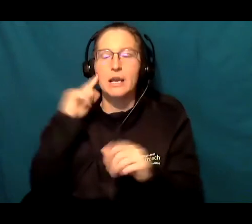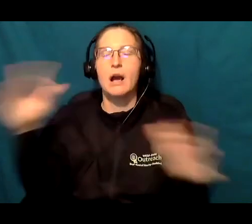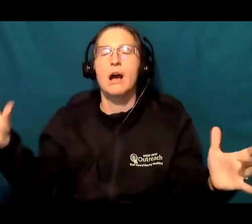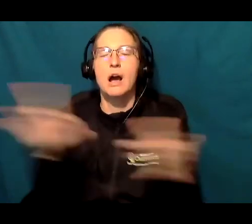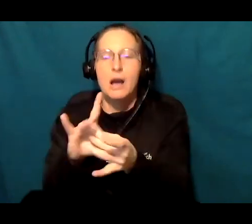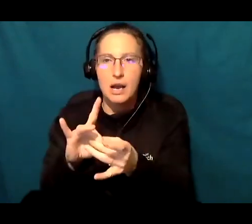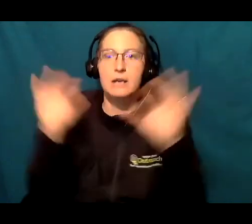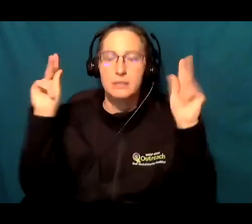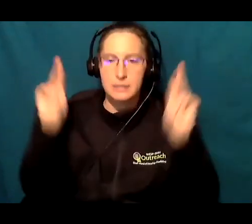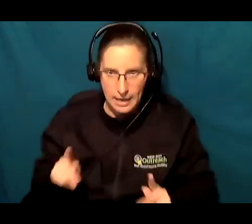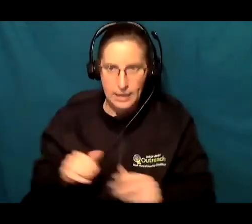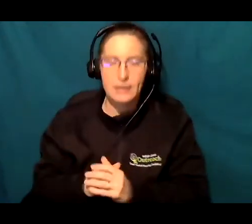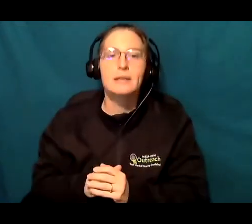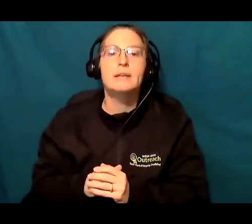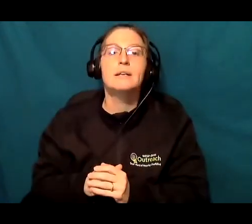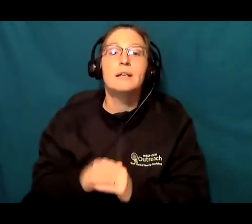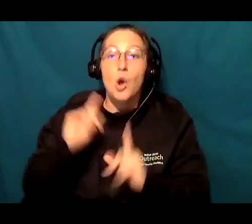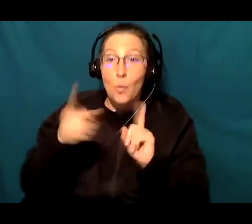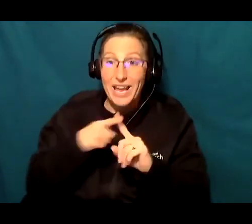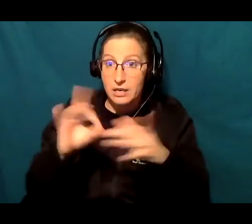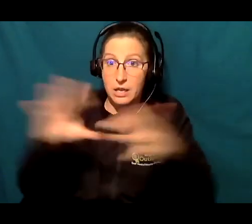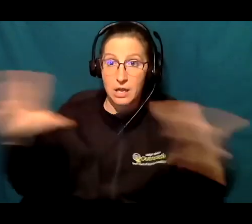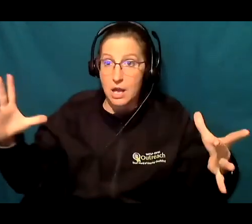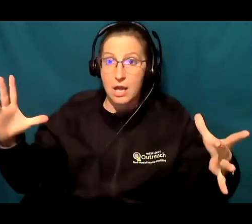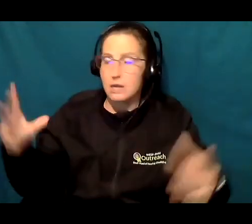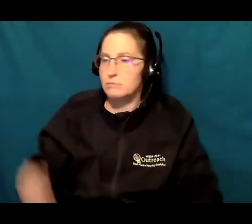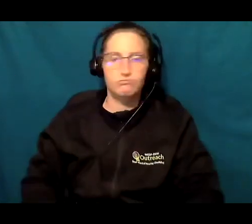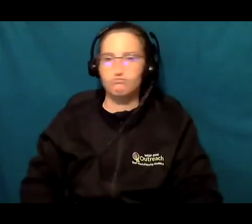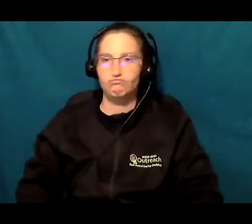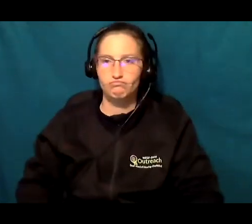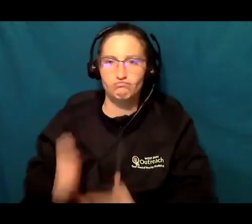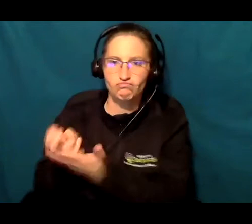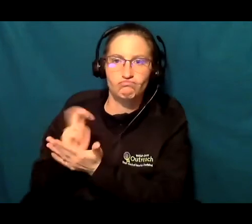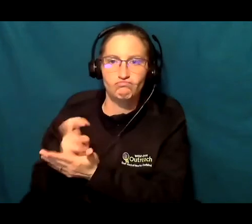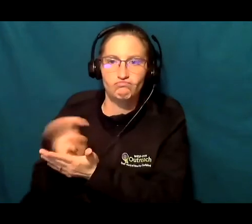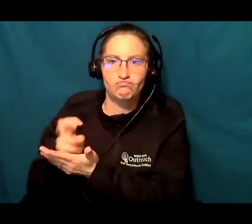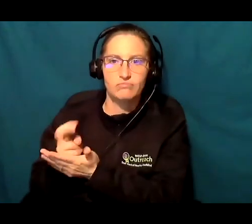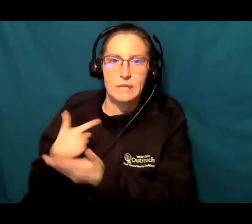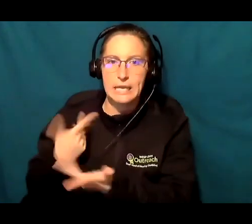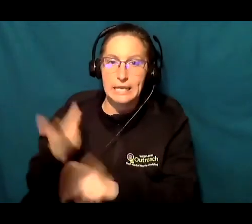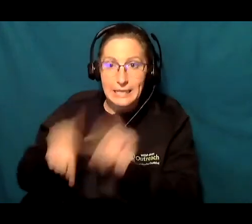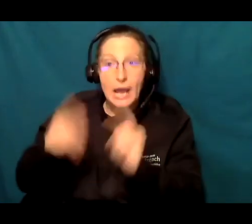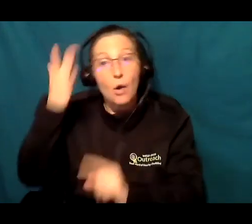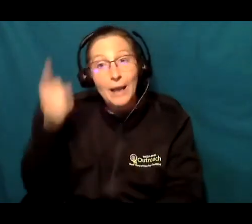Because when he doesn't have it, he is absolutely not connected because of his blindness